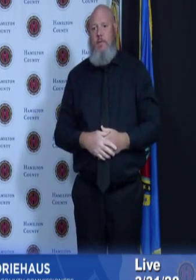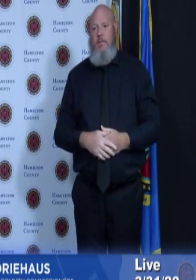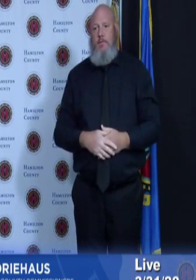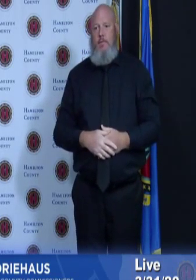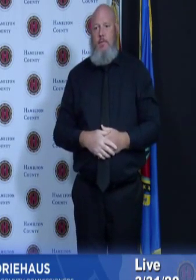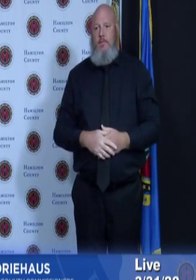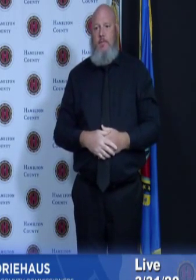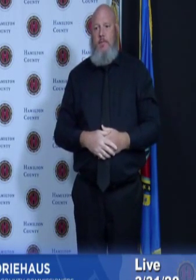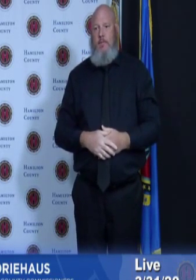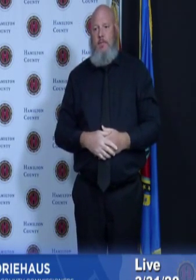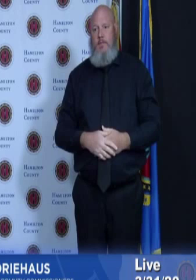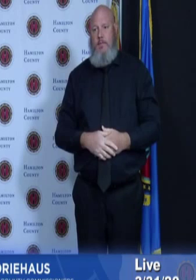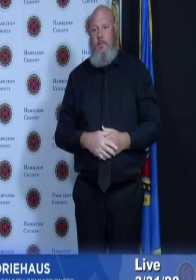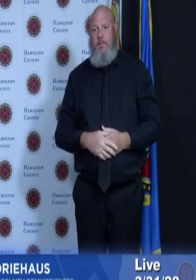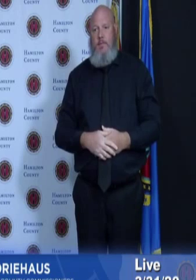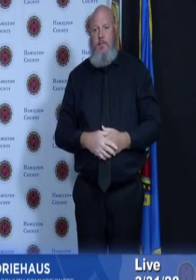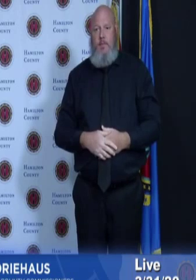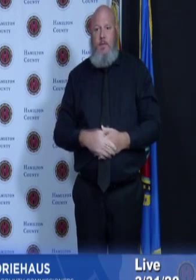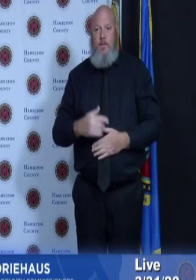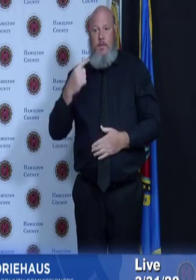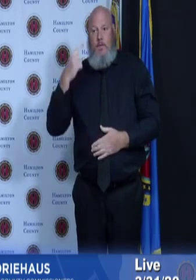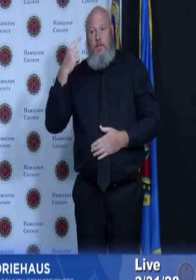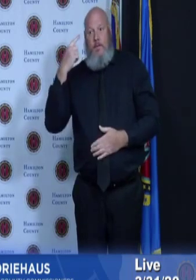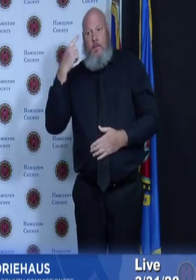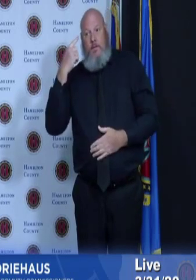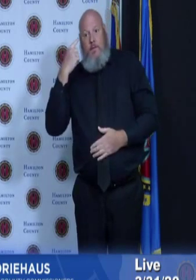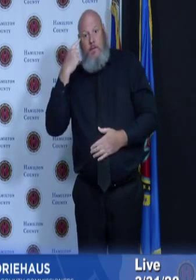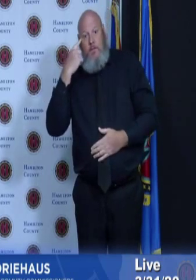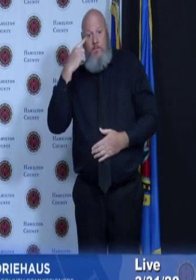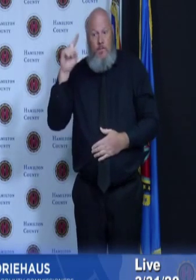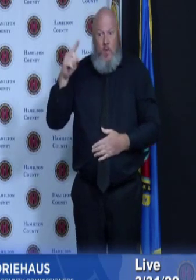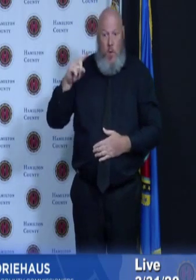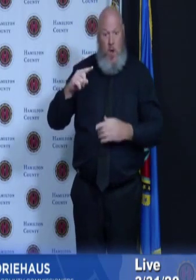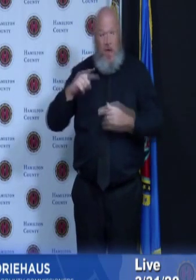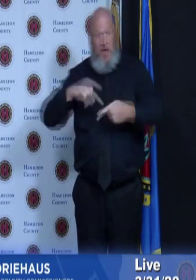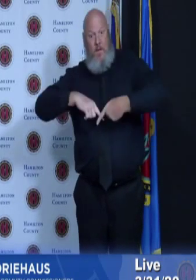questions of where we are and where we're heading related to the budget you